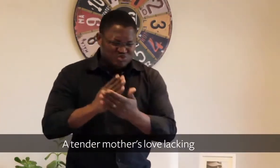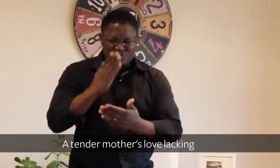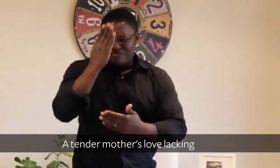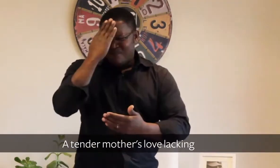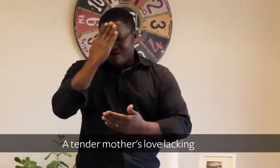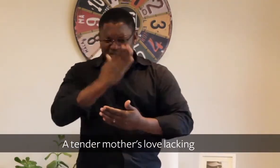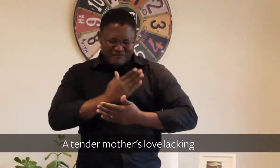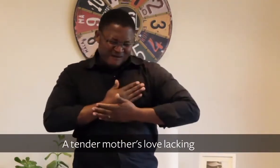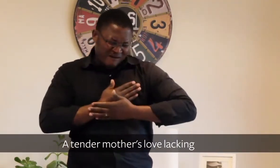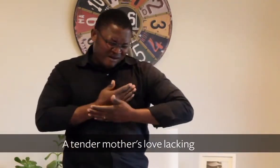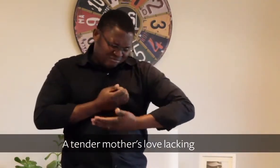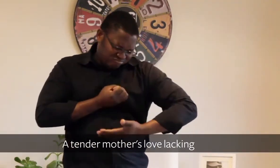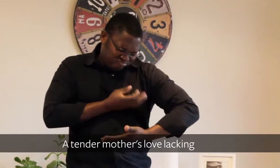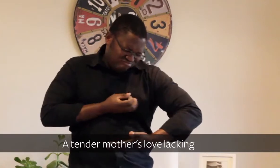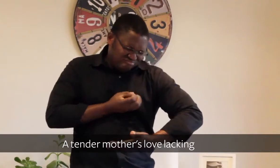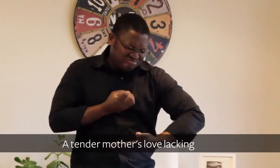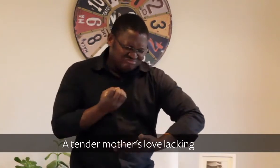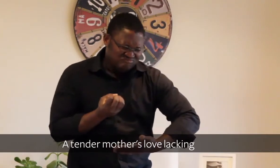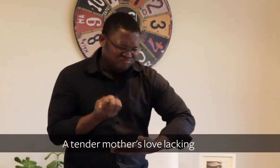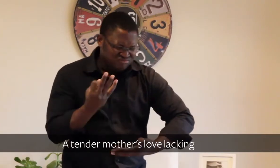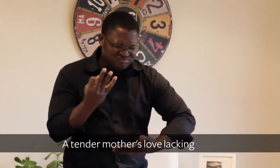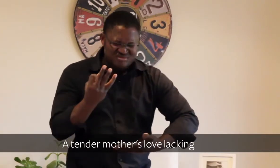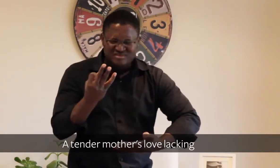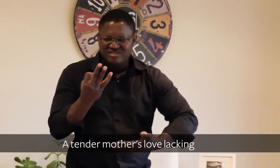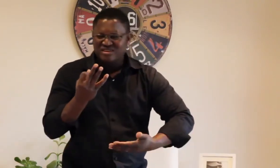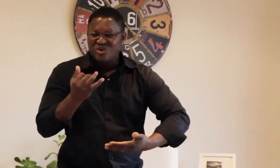A tender mother's love lacking someone